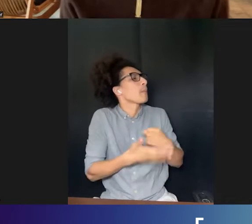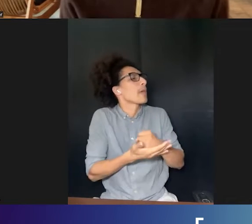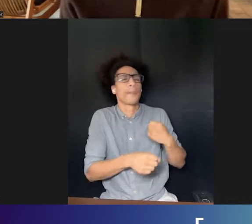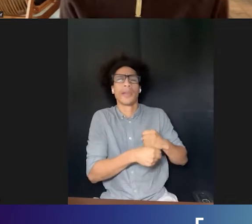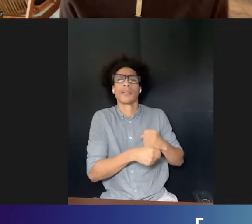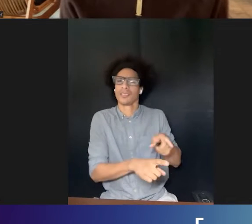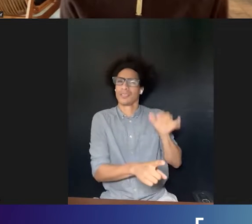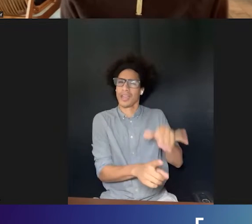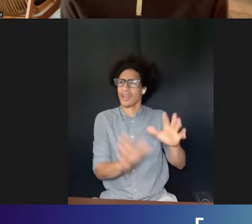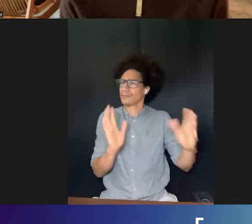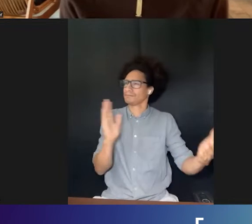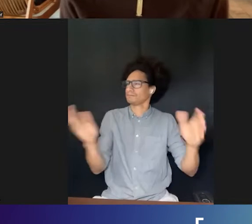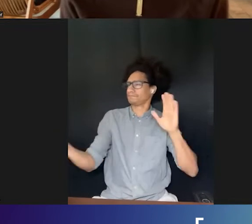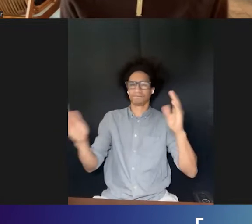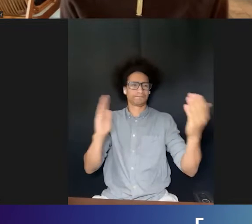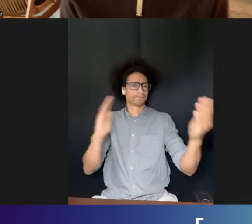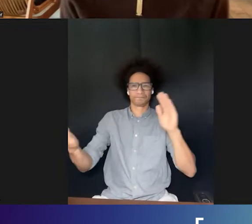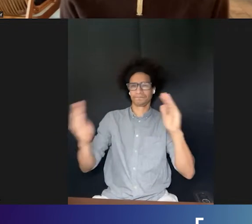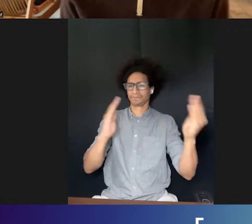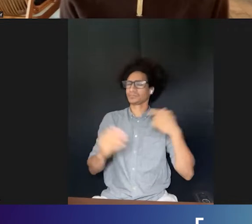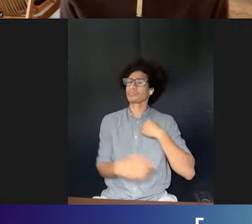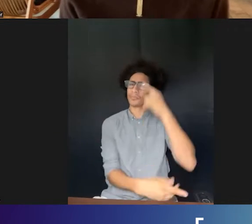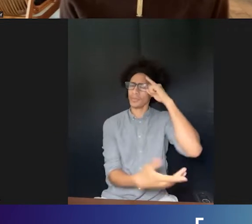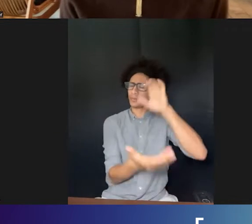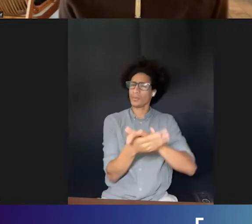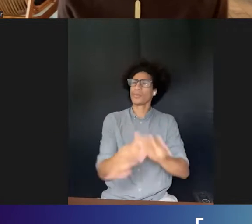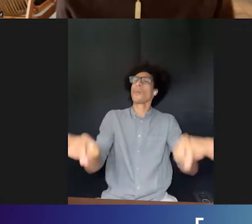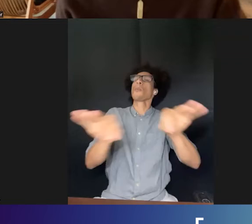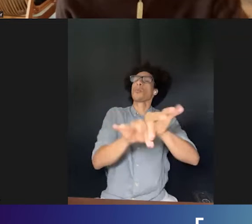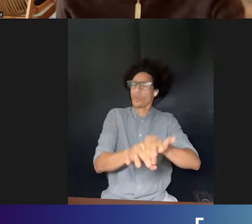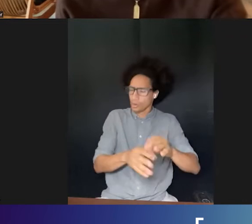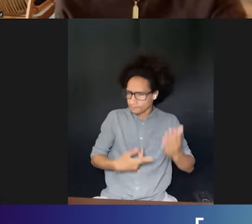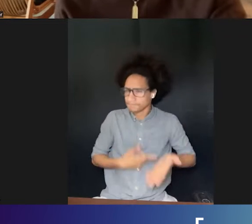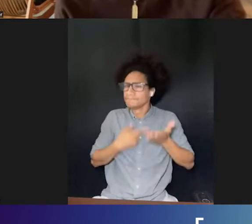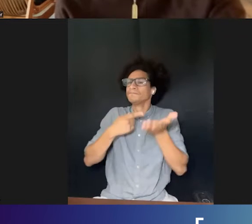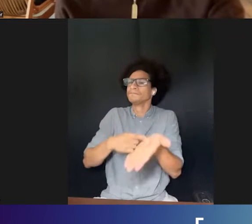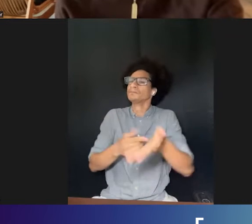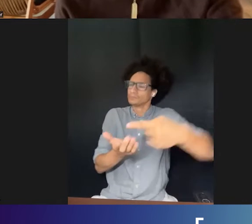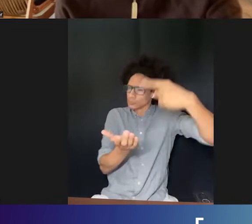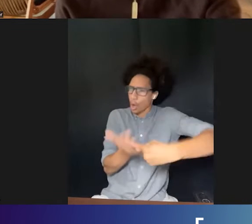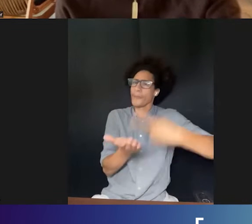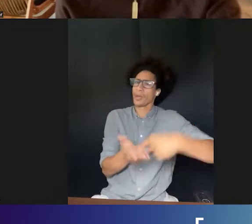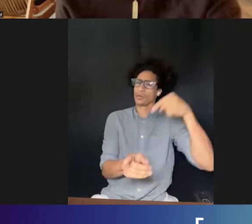conversation sooner rather than later is so important. There's a film that I'm producing now that is in production.